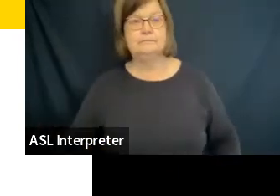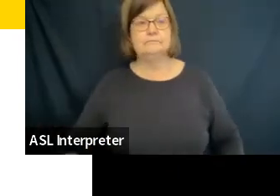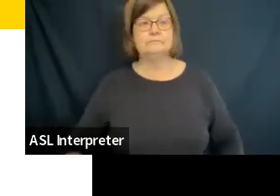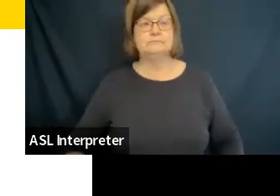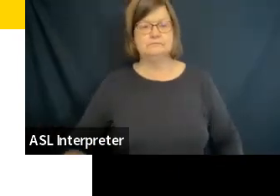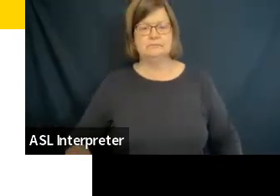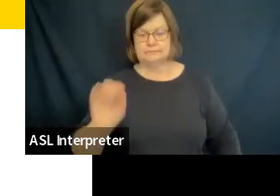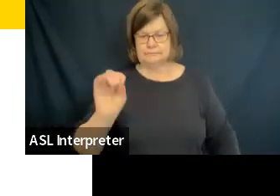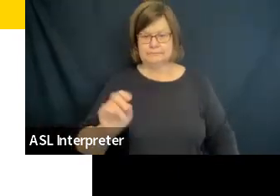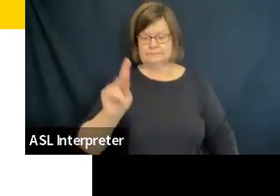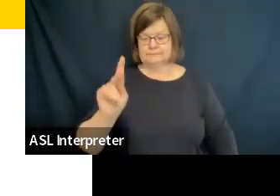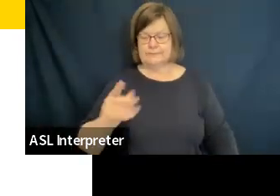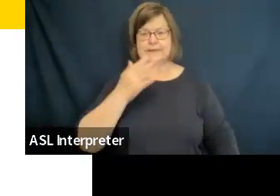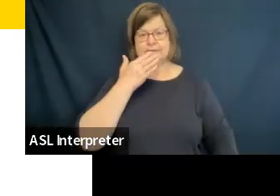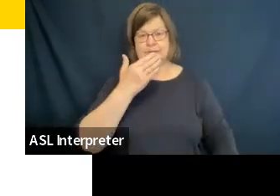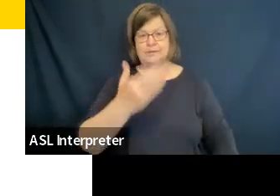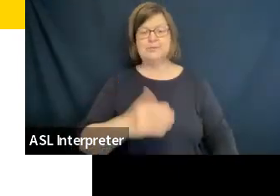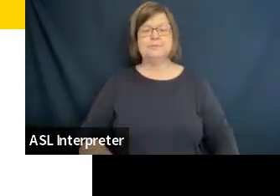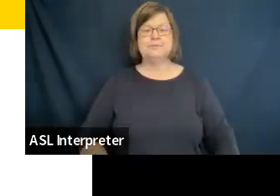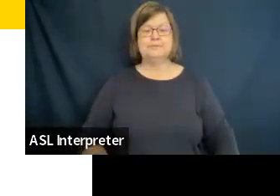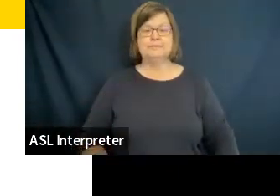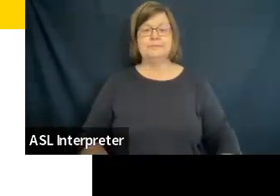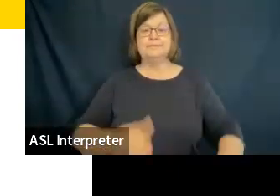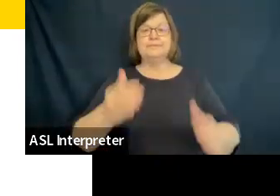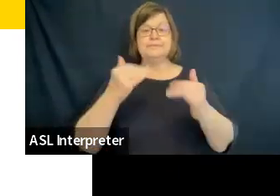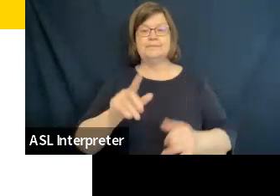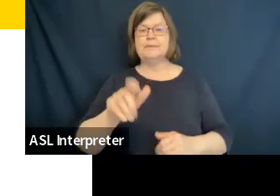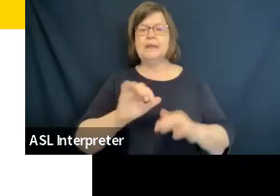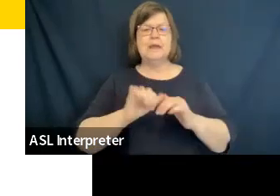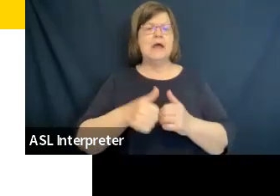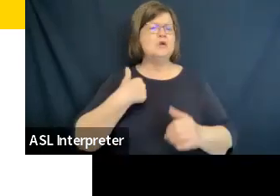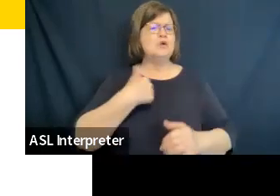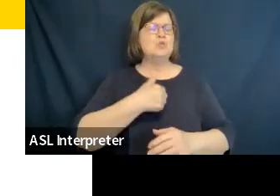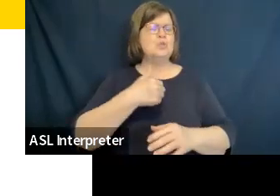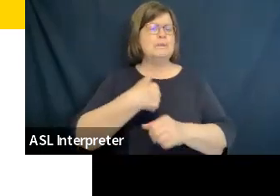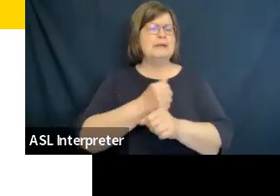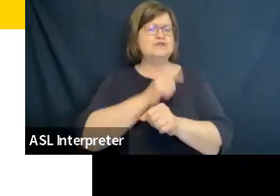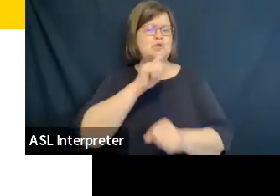All right. Thank you. Next question. How do we make sure our telehealth platforms